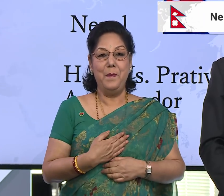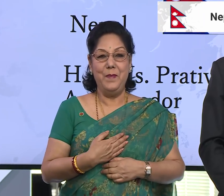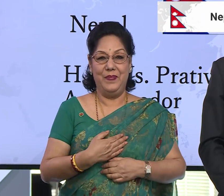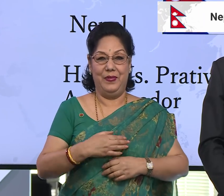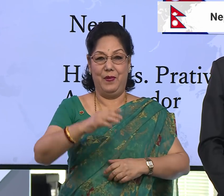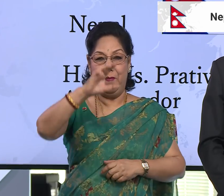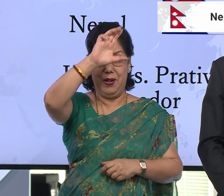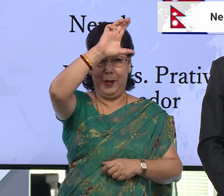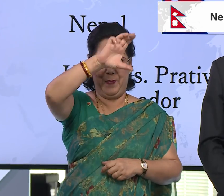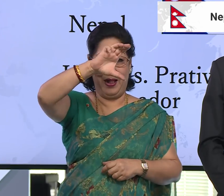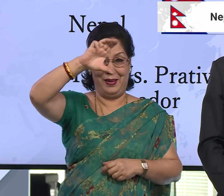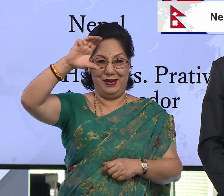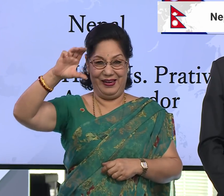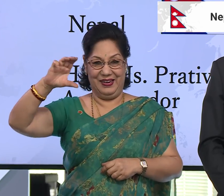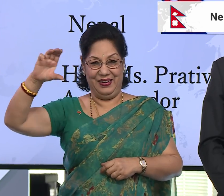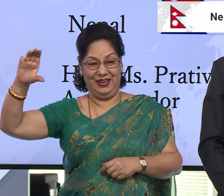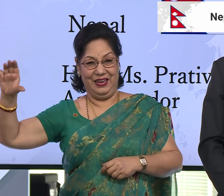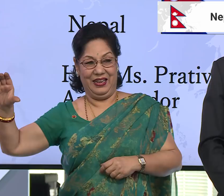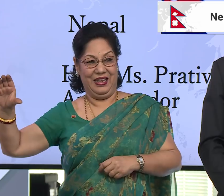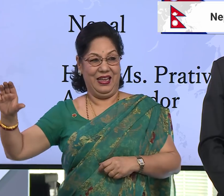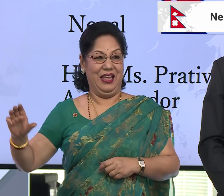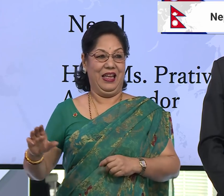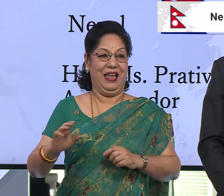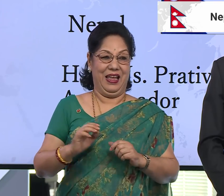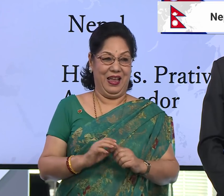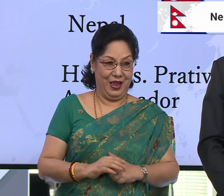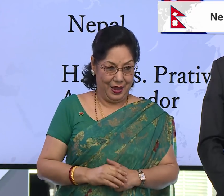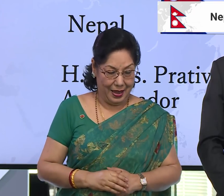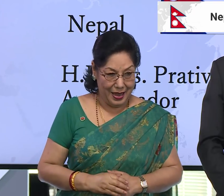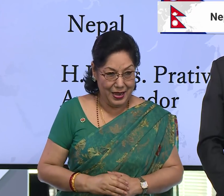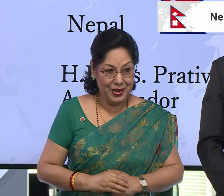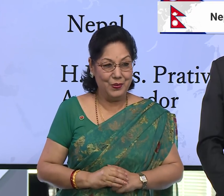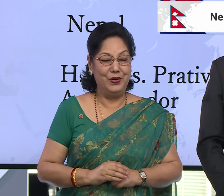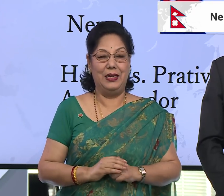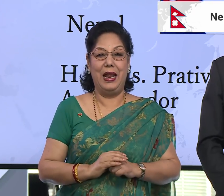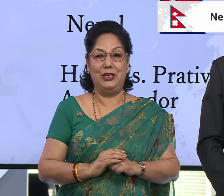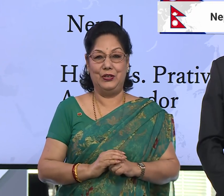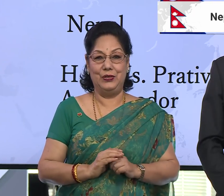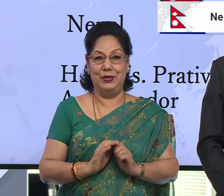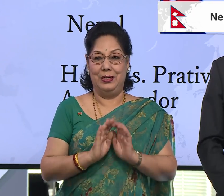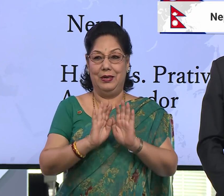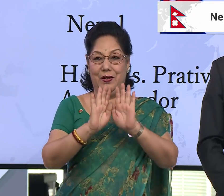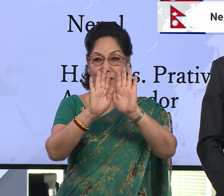I'm from Maldives. This is the sign for congratulations in my country.